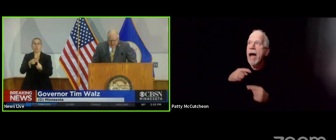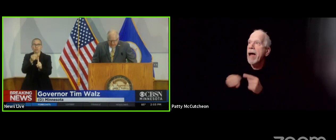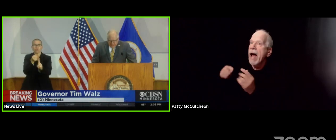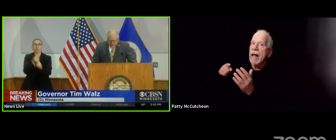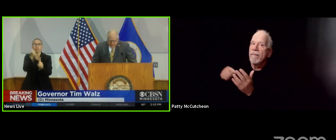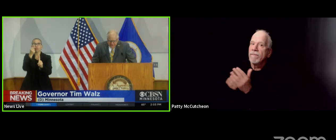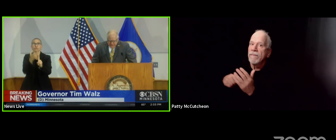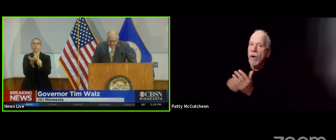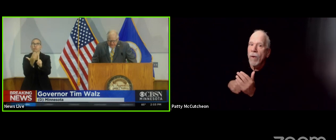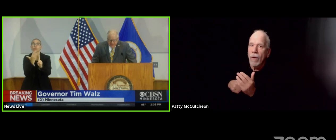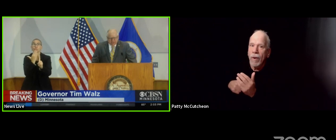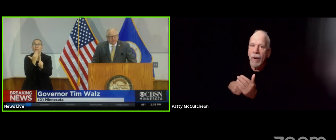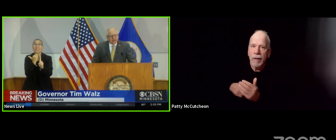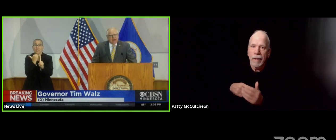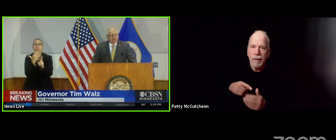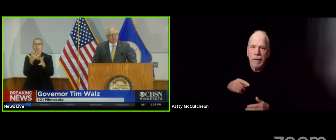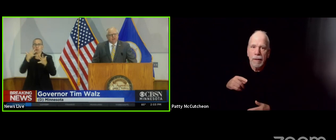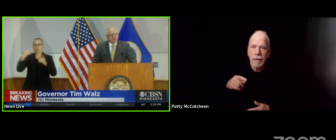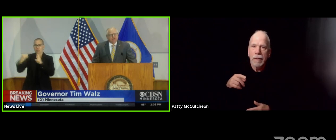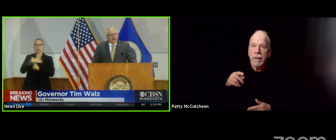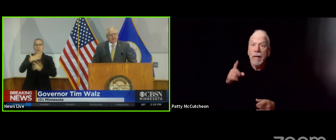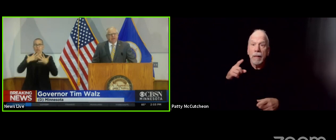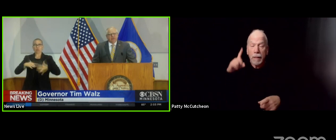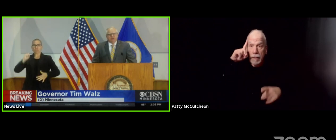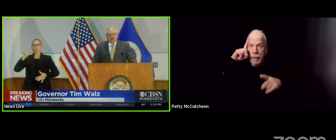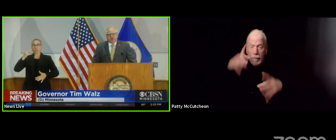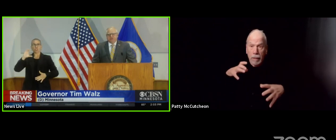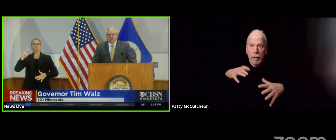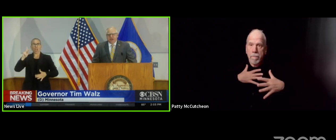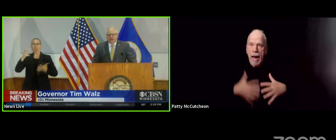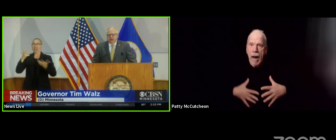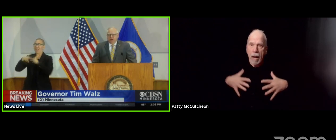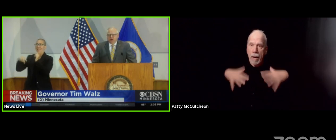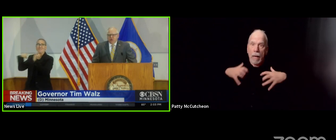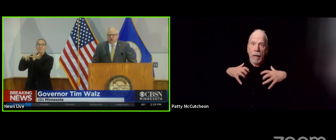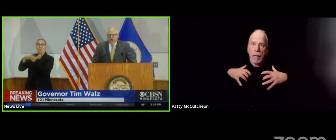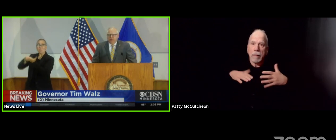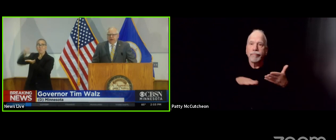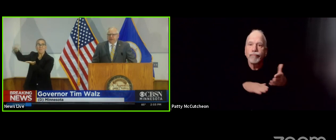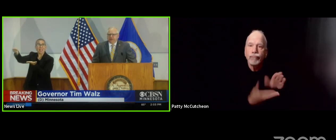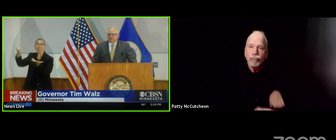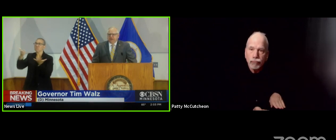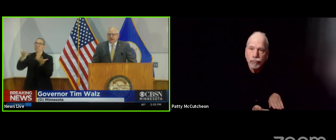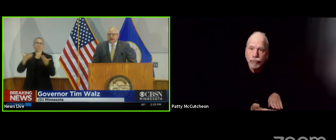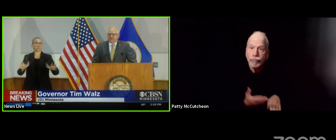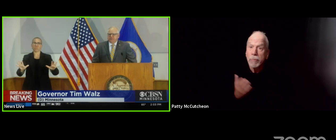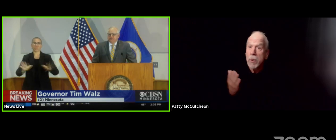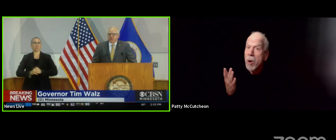AND ONE OF THE THINGS IS IS BECAUSE OF THE COUNTLESS ADVOCATES ACROSS THE STATE WHO RALLIED AGAINST BIG ODDS, WHEN